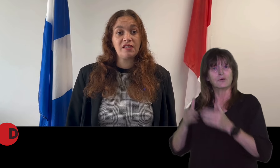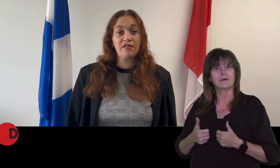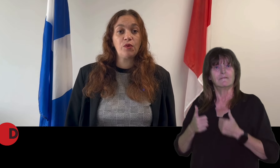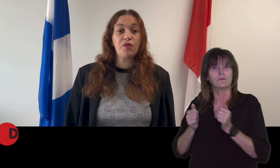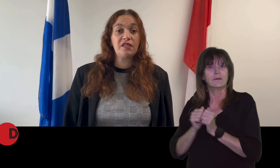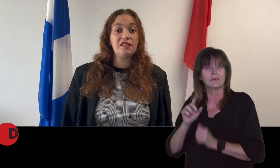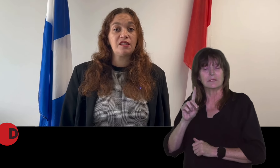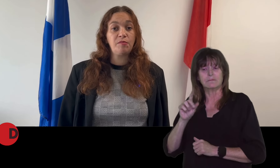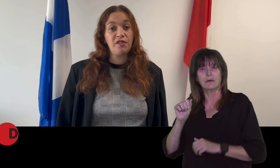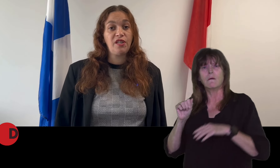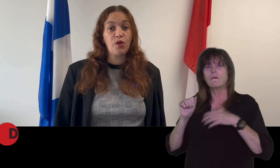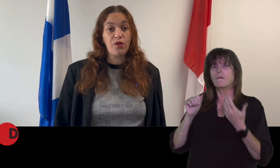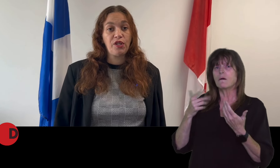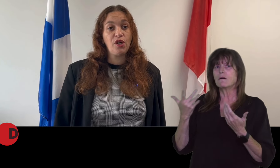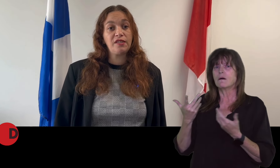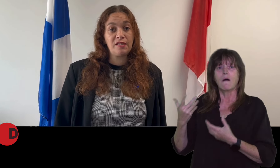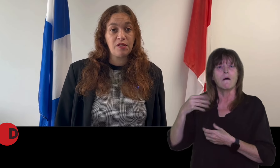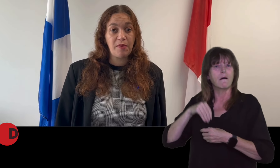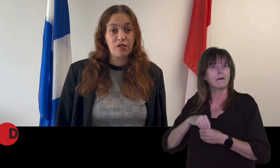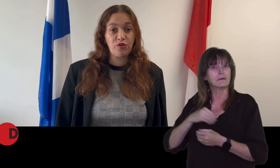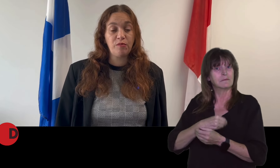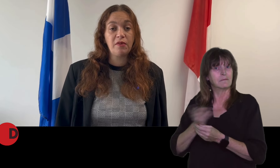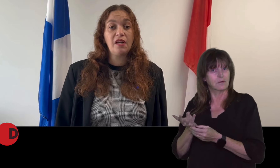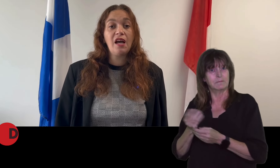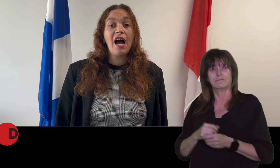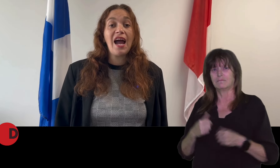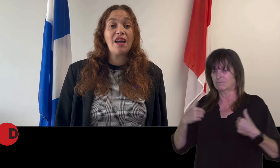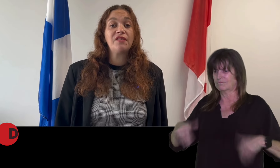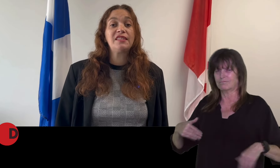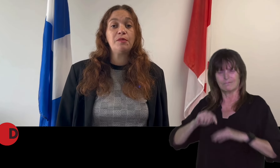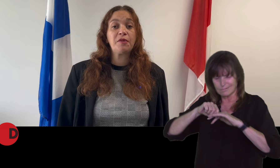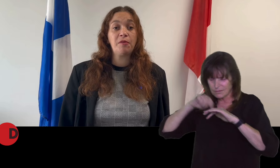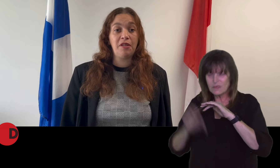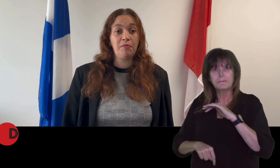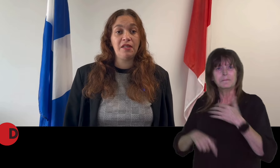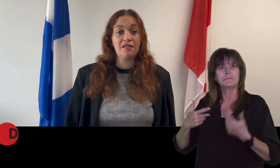for Persons Living with a Disability or on the Autism Spectrum, I have a deep commitment